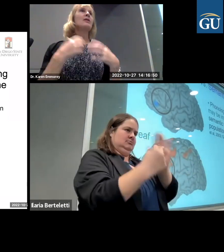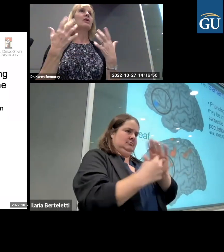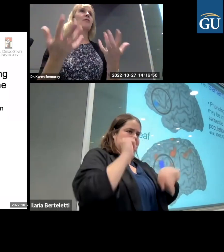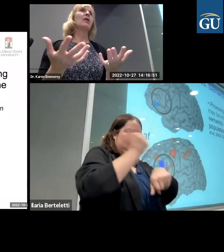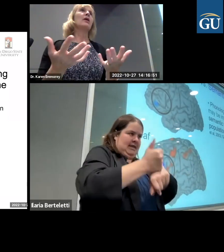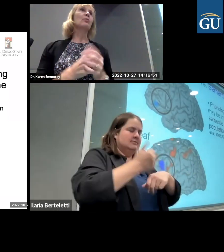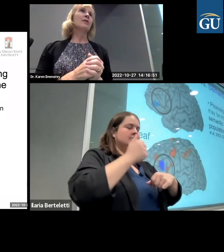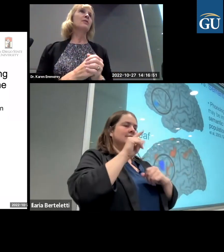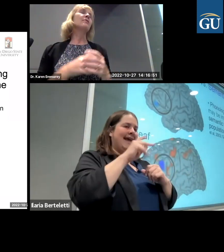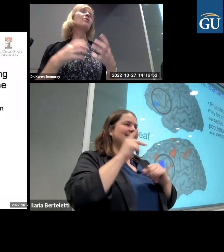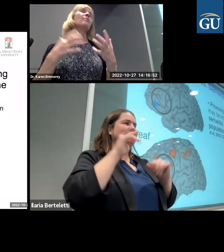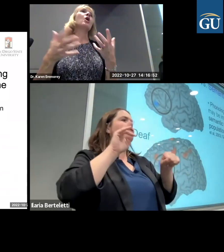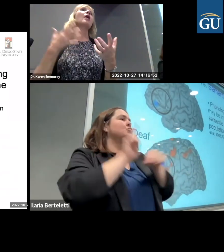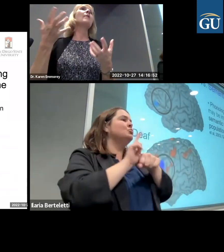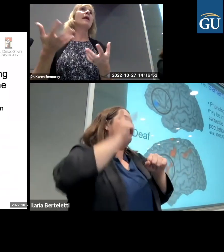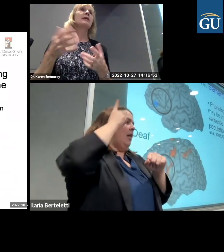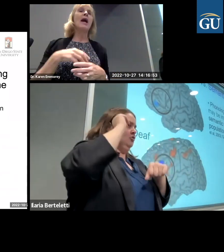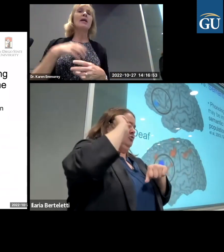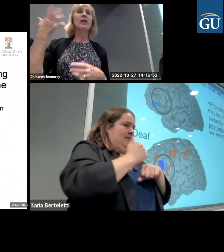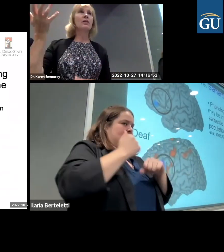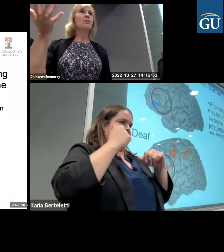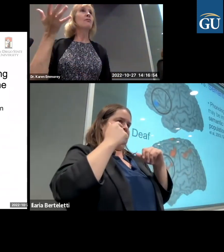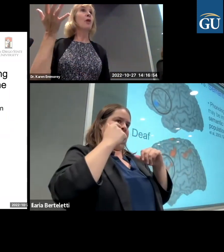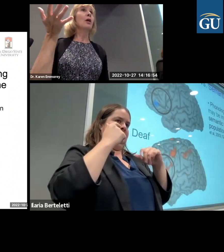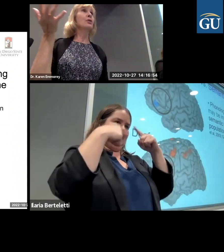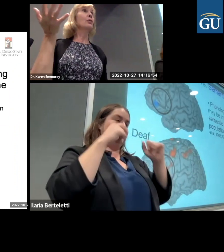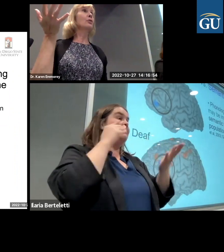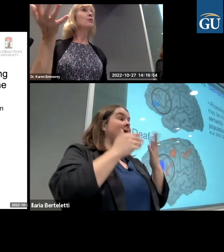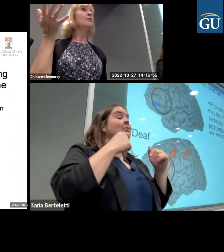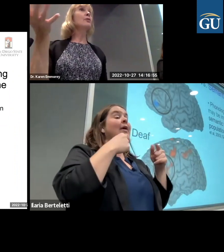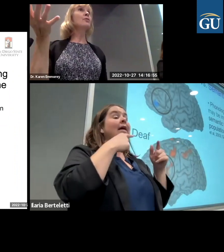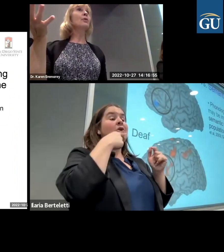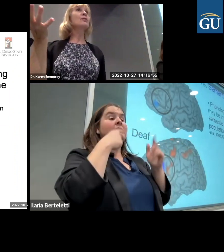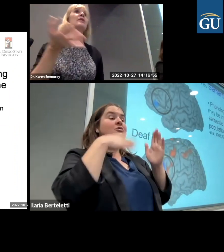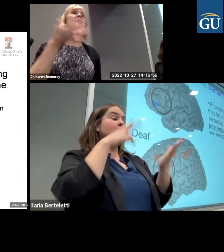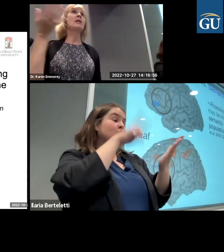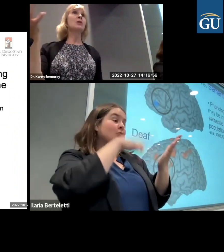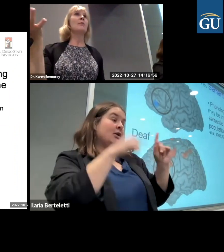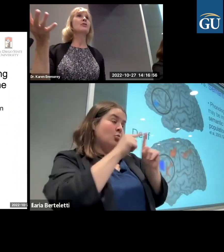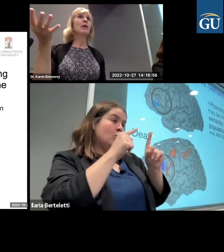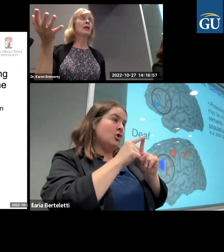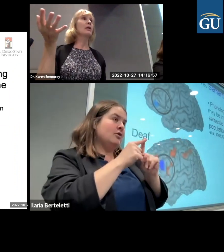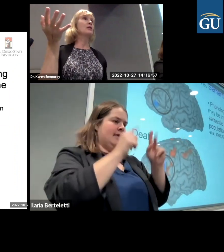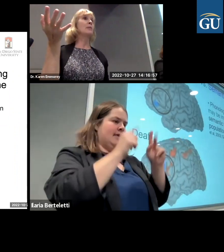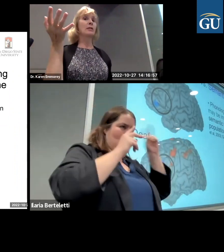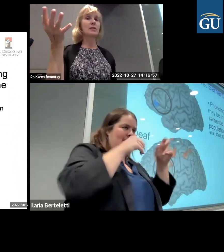and they may be doing this implicitly. They're not asked to make to sound words out or to think about the phonology they're asked to make a